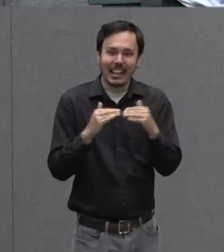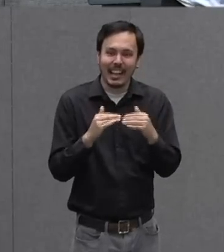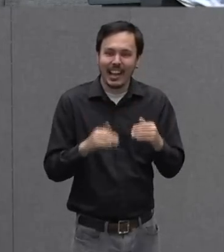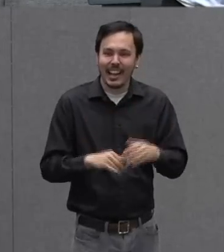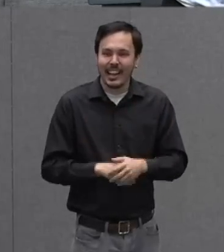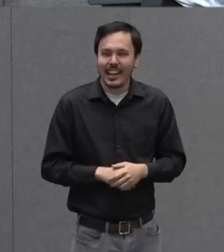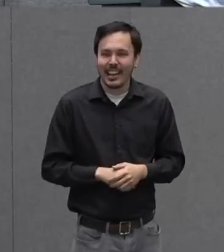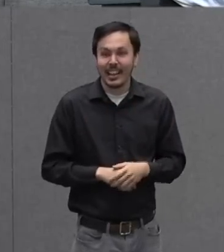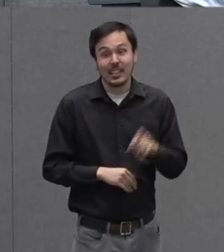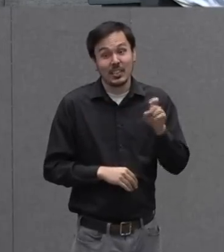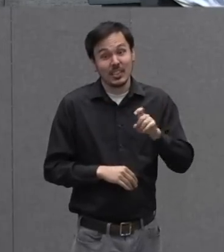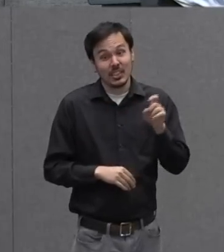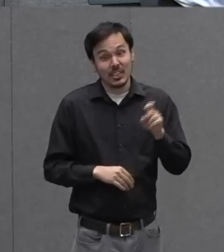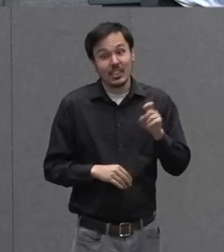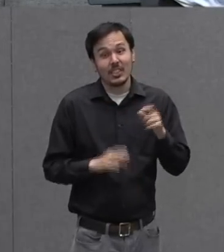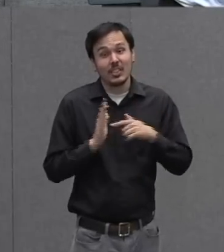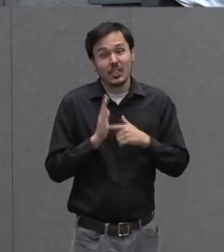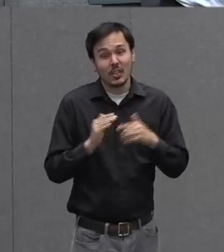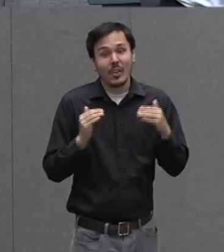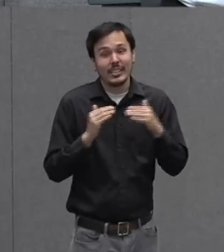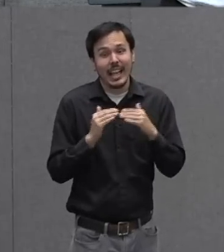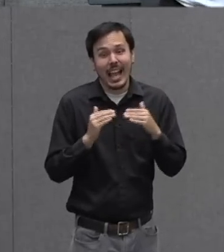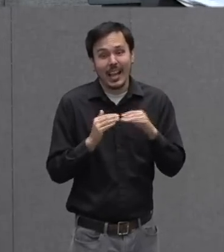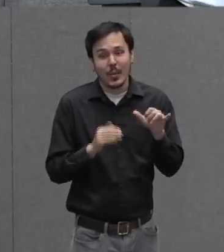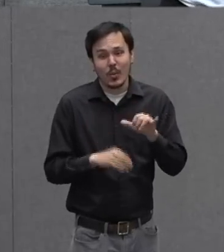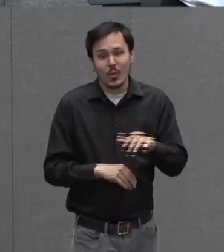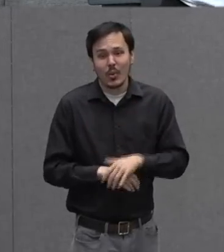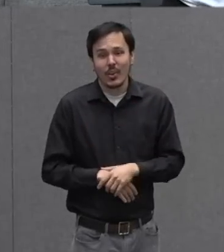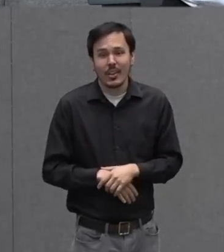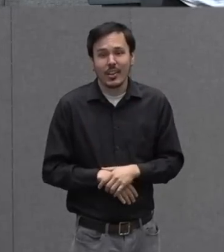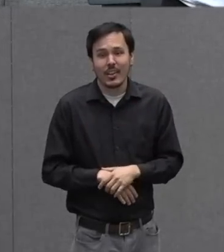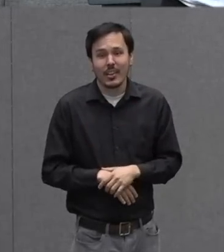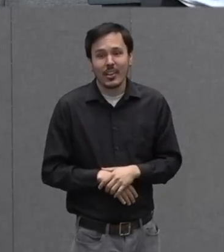We should be graphing our ties. Ready? Rock, paper, scissor, shoot.